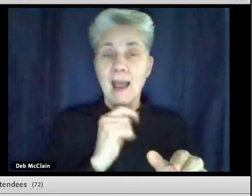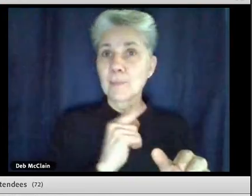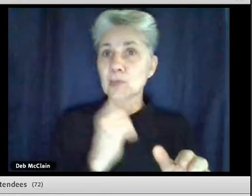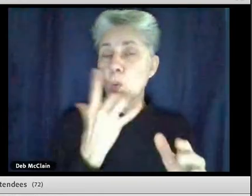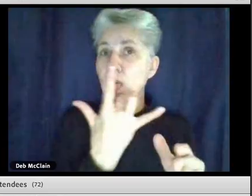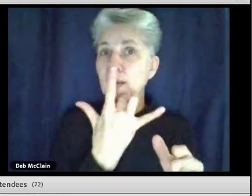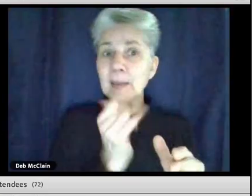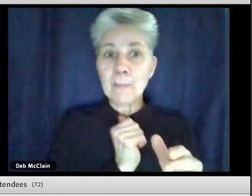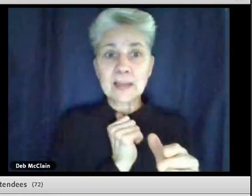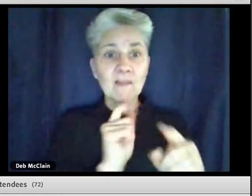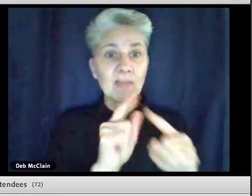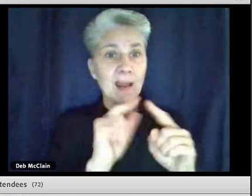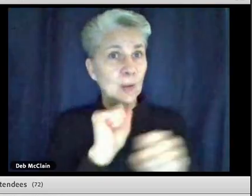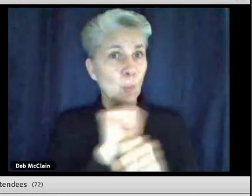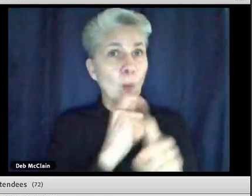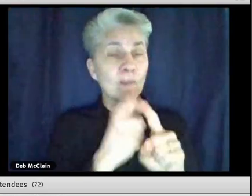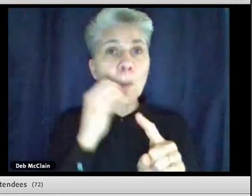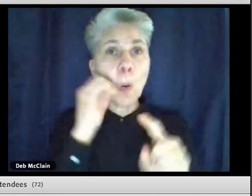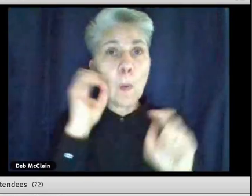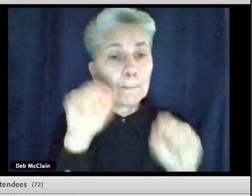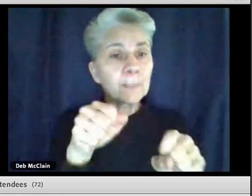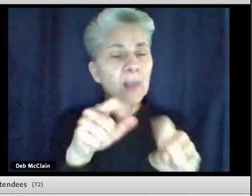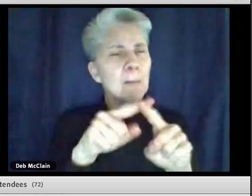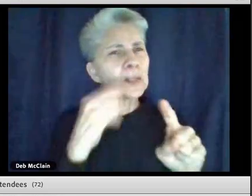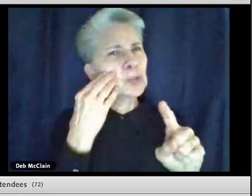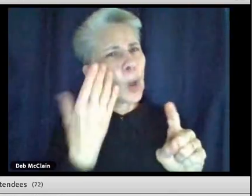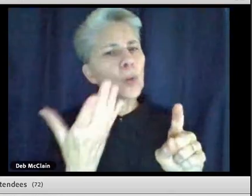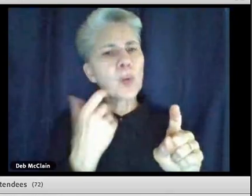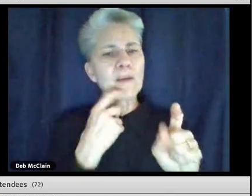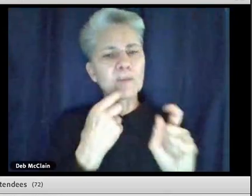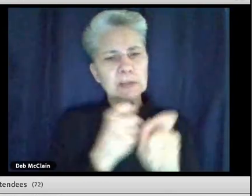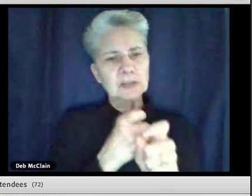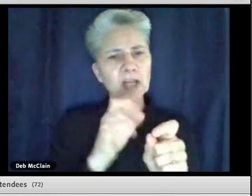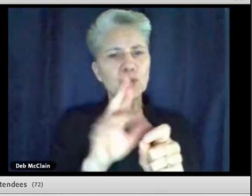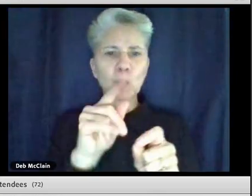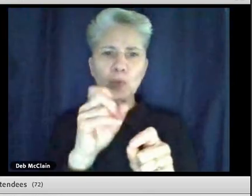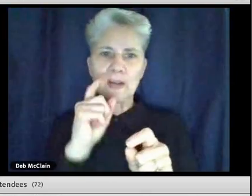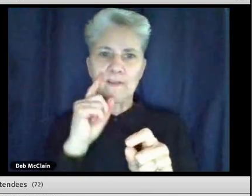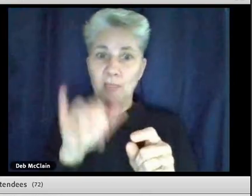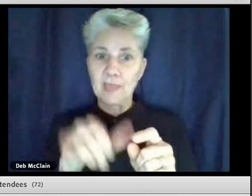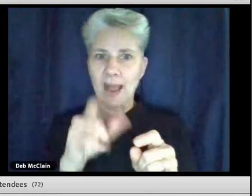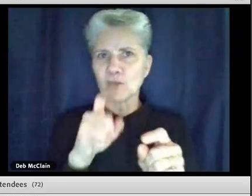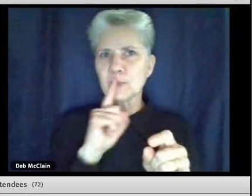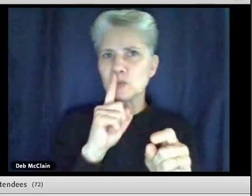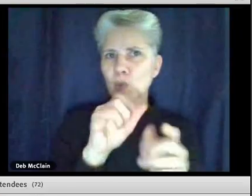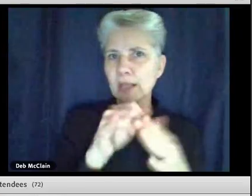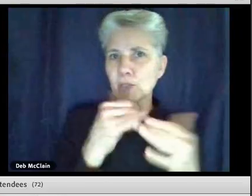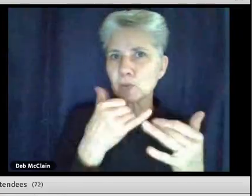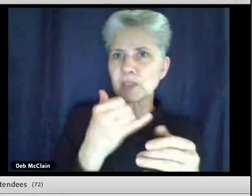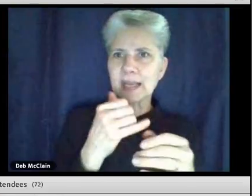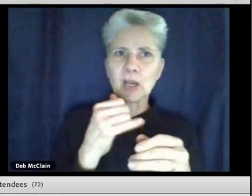Working from home, I'm so blessed. I mean, I am so lucky that I can work from home, but, you know, you have to adjust